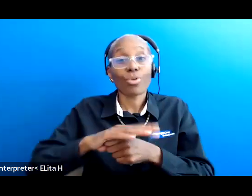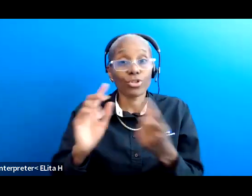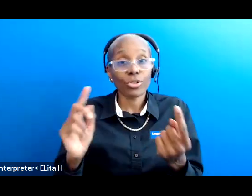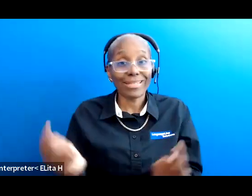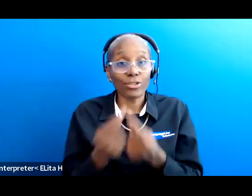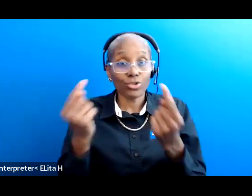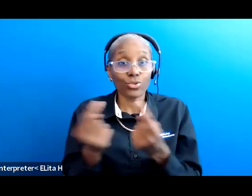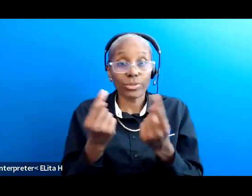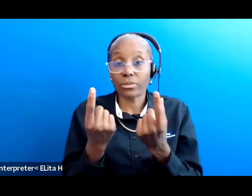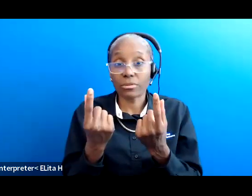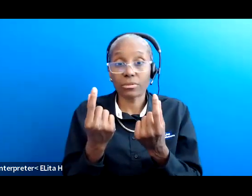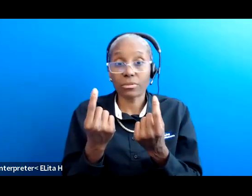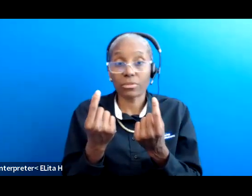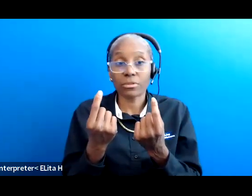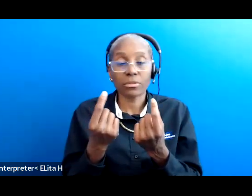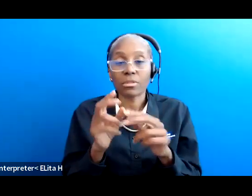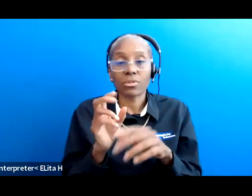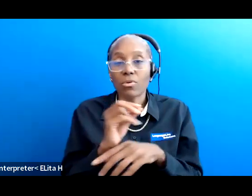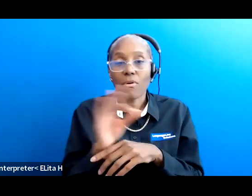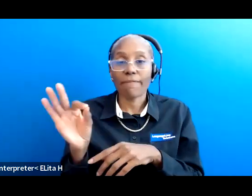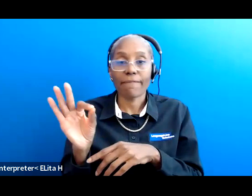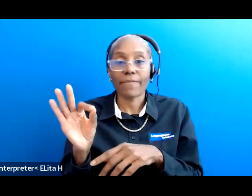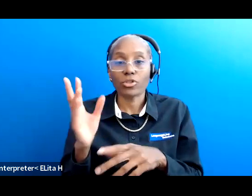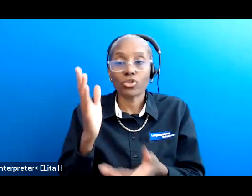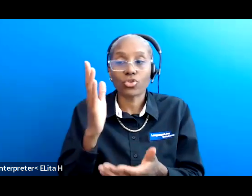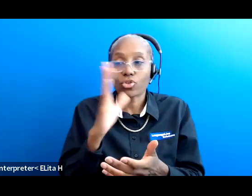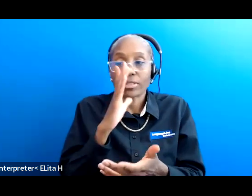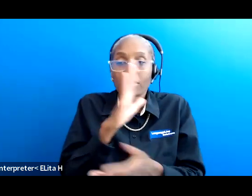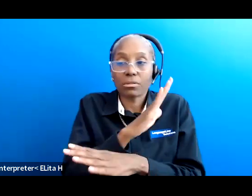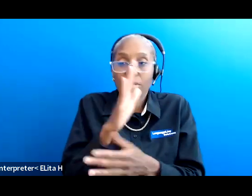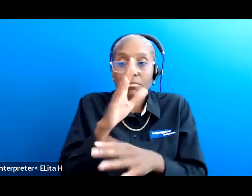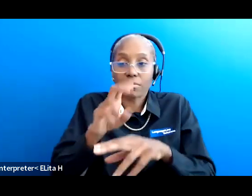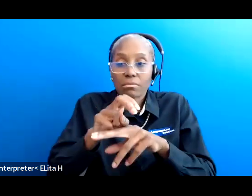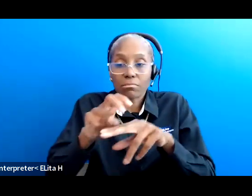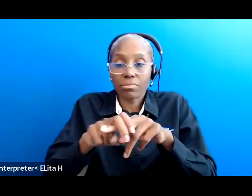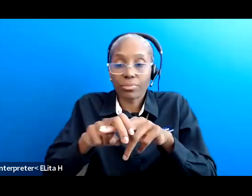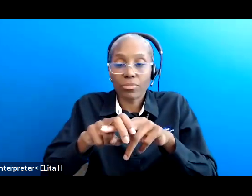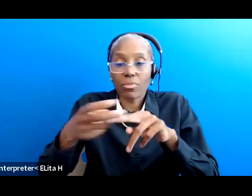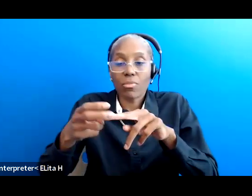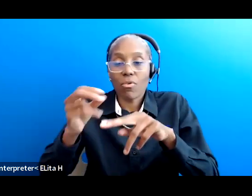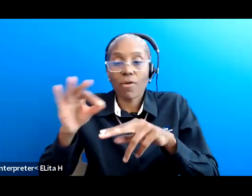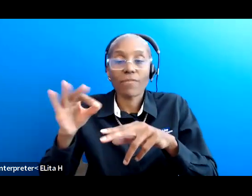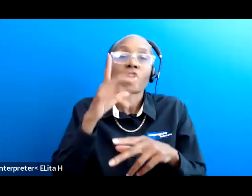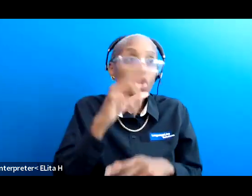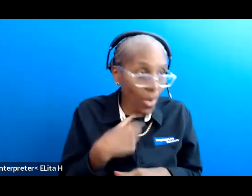pressure injury is to stay off of it. Now this really bothers a lot of people because they're like, “No, I need to get up. I need to go to the store.